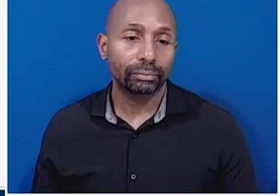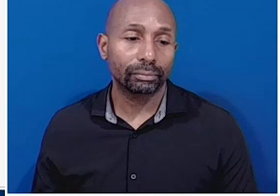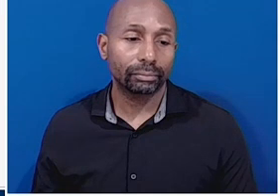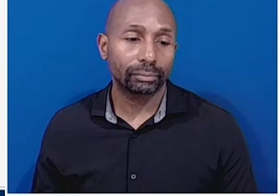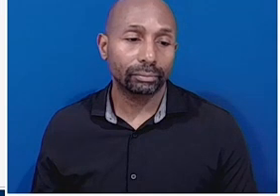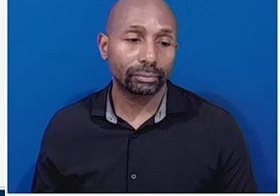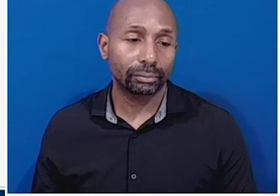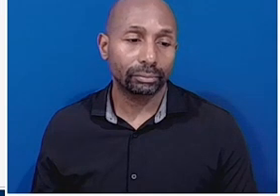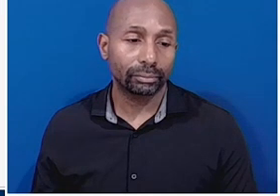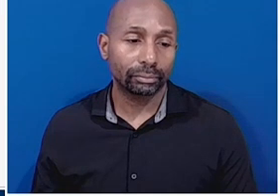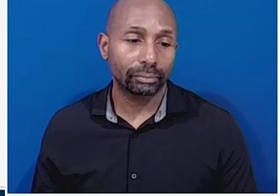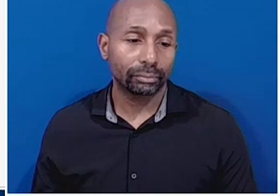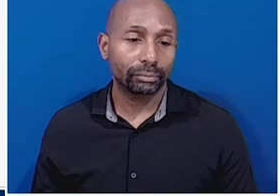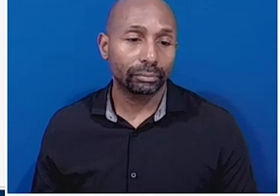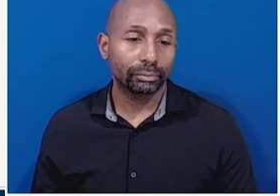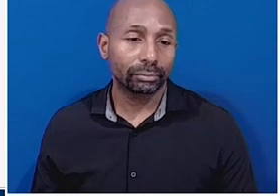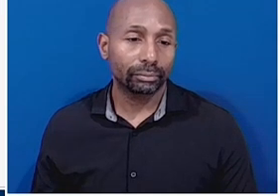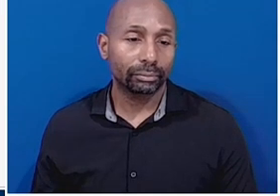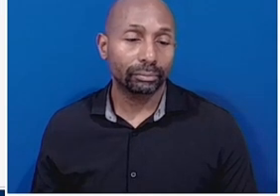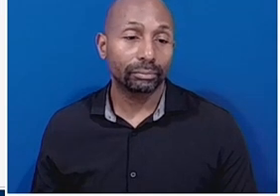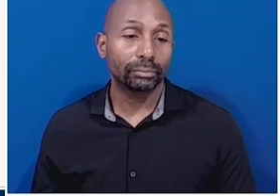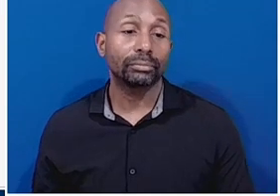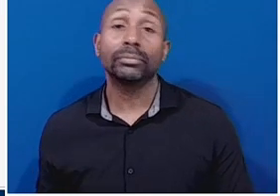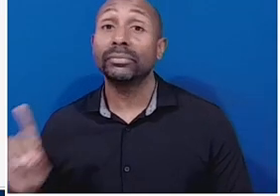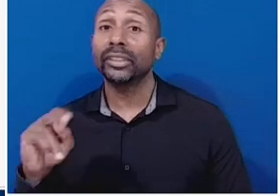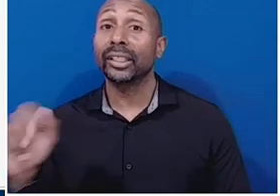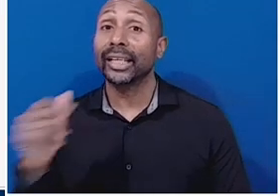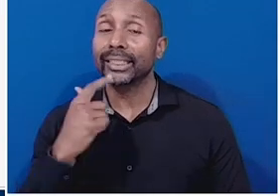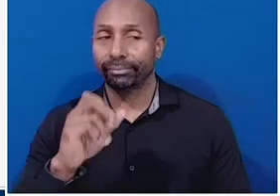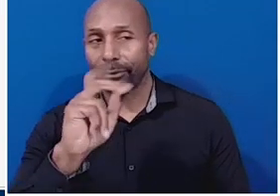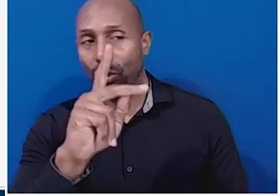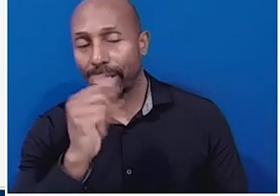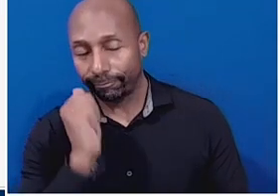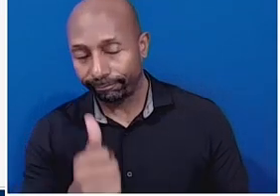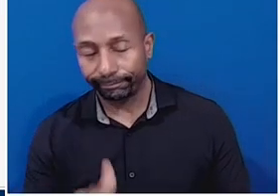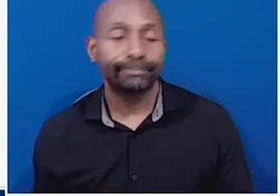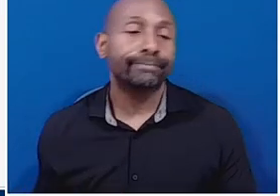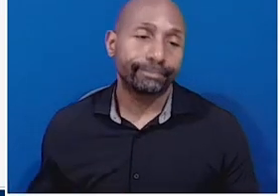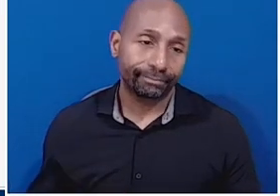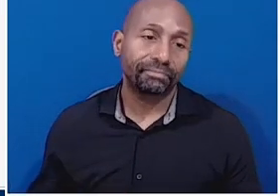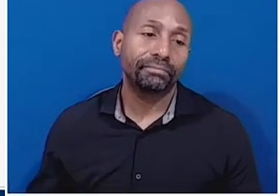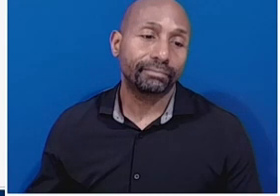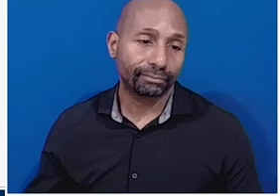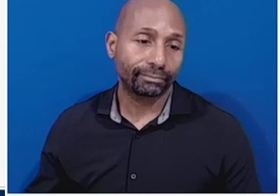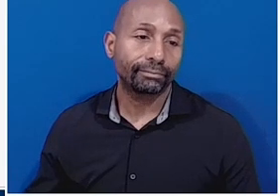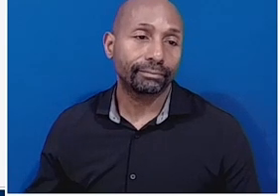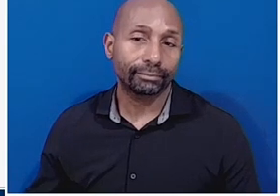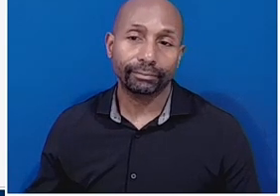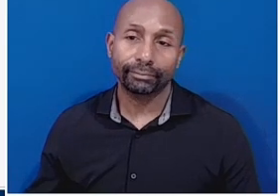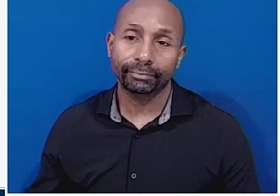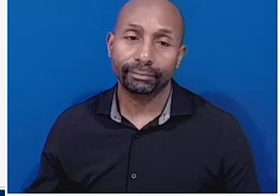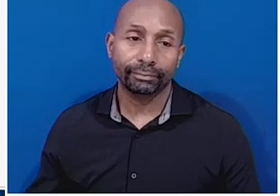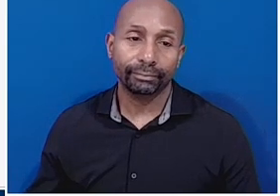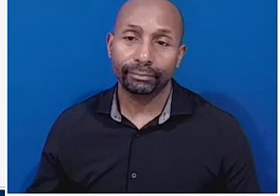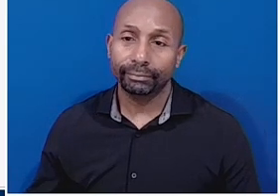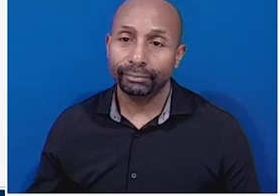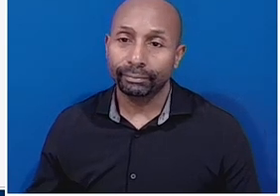Okay. Alright. Any- did you just want to open it up for discussion on that piece?